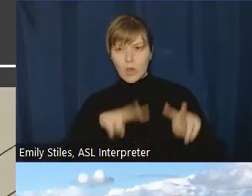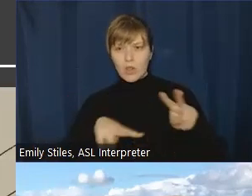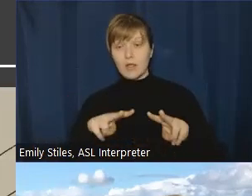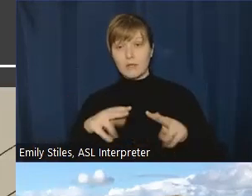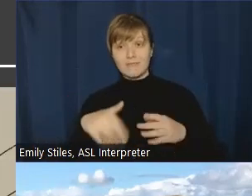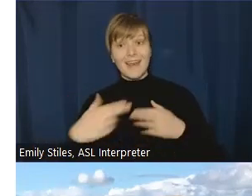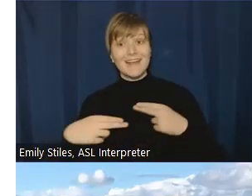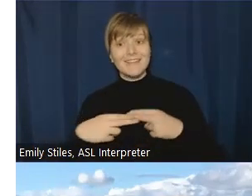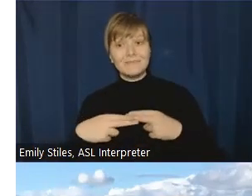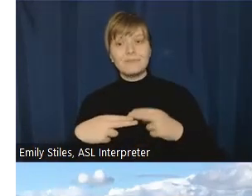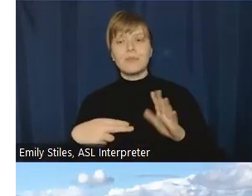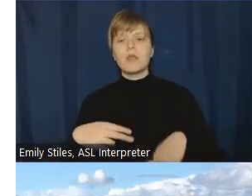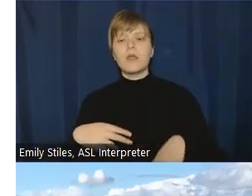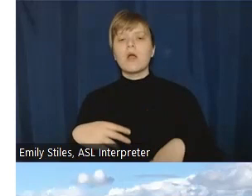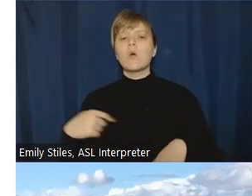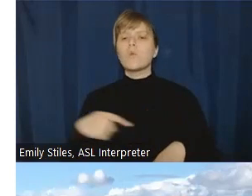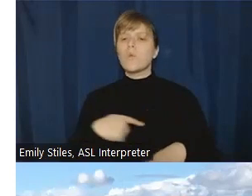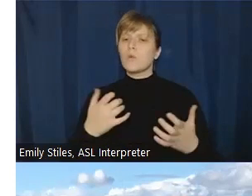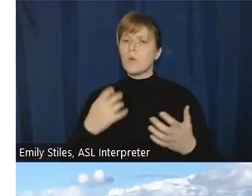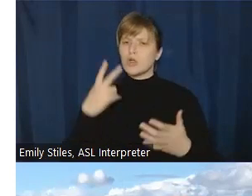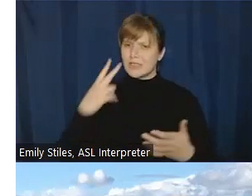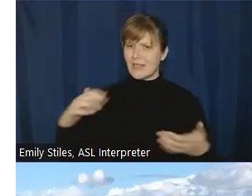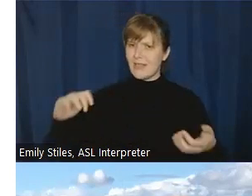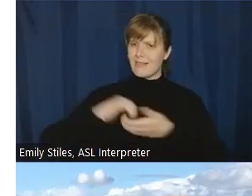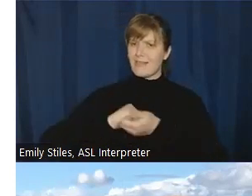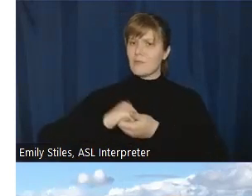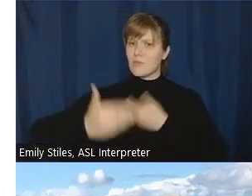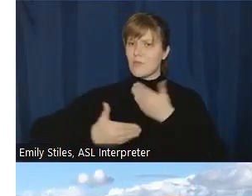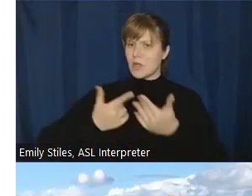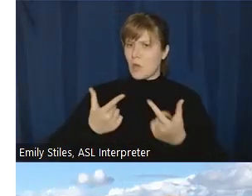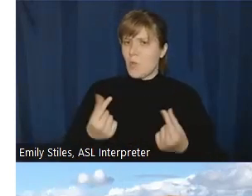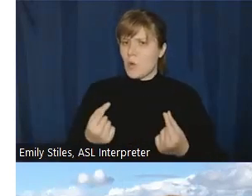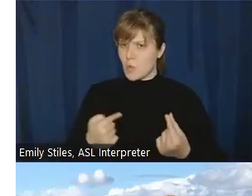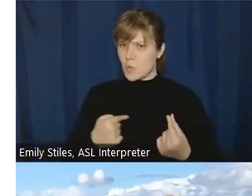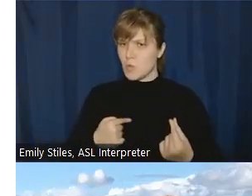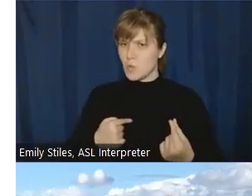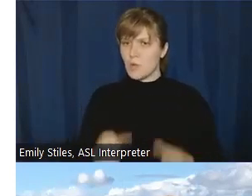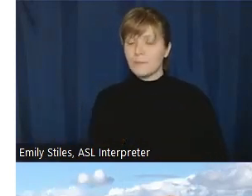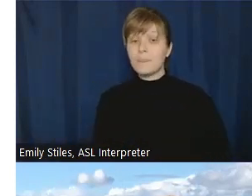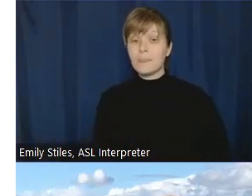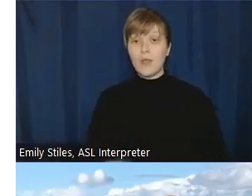We want to look at the collaborative process—what do we do. The first thing we did, as I mentioned